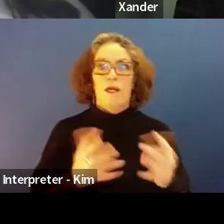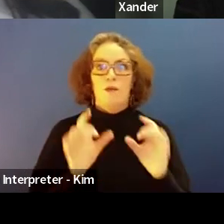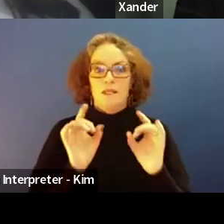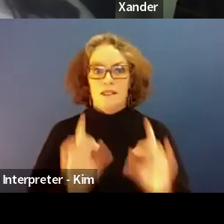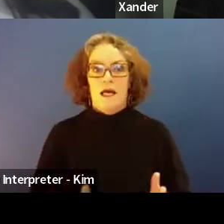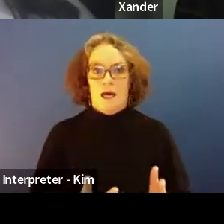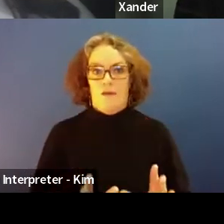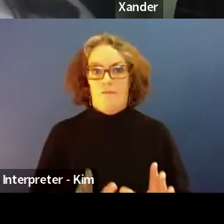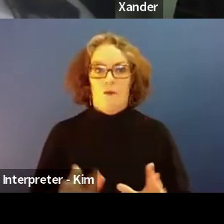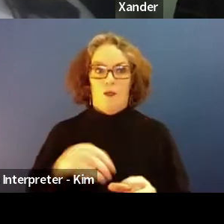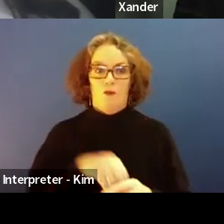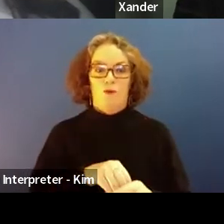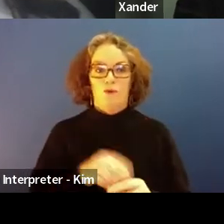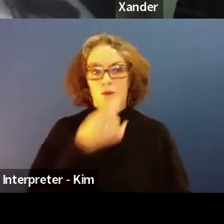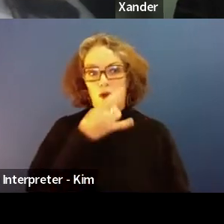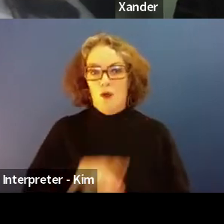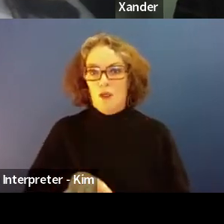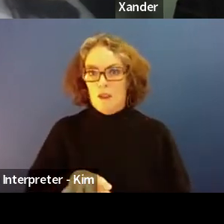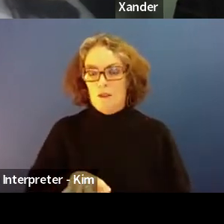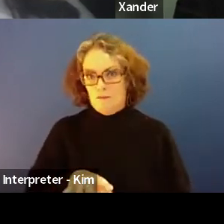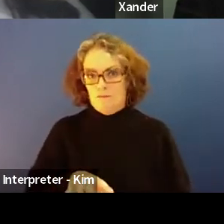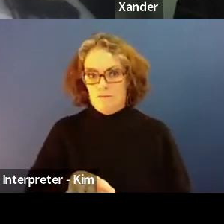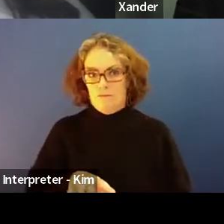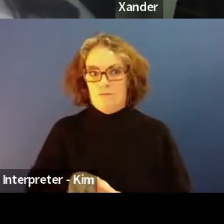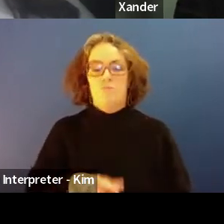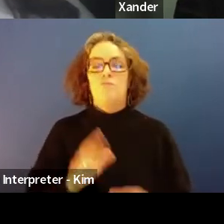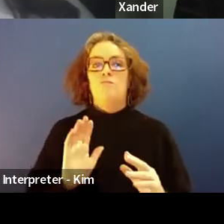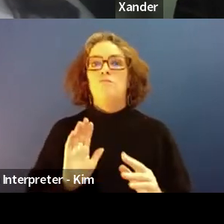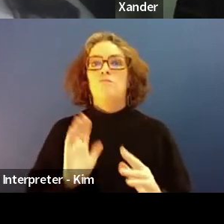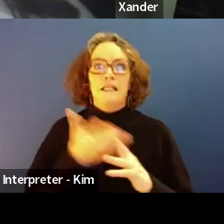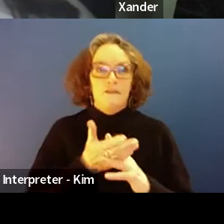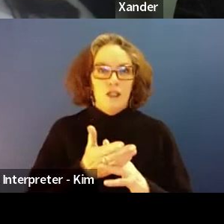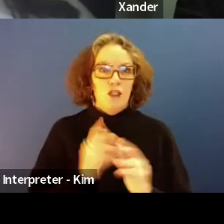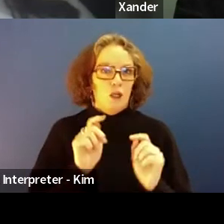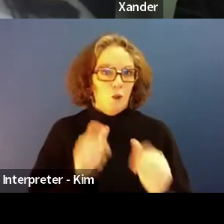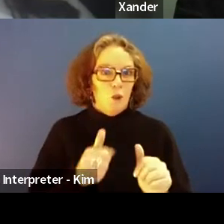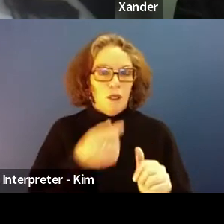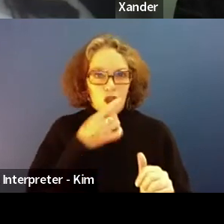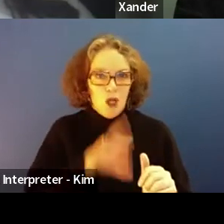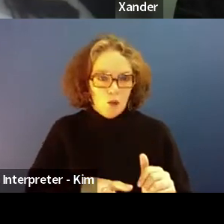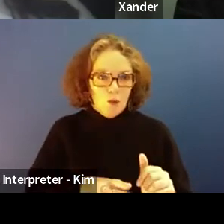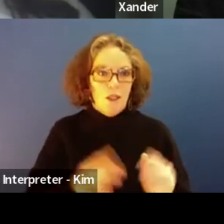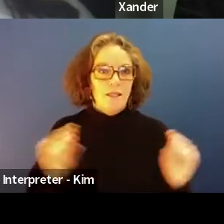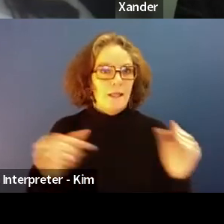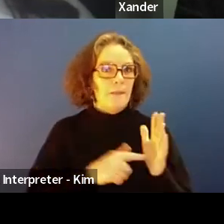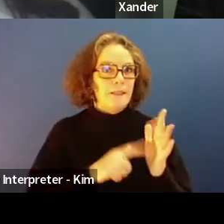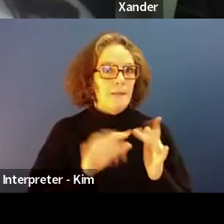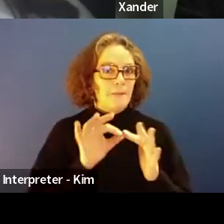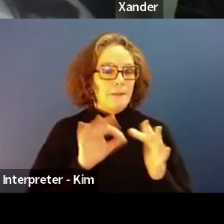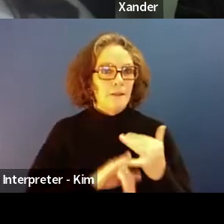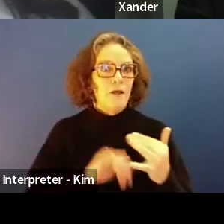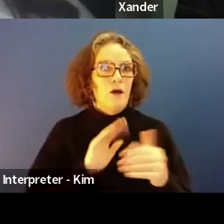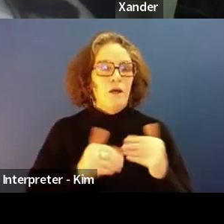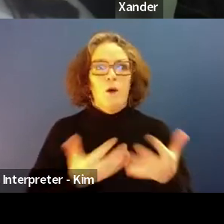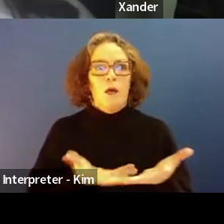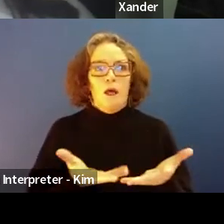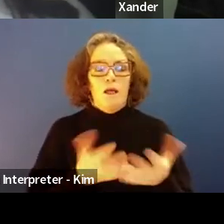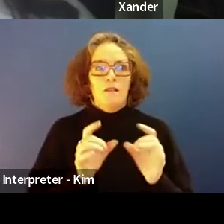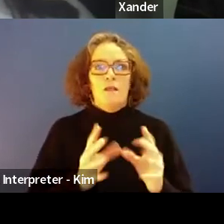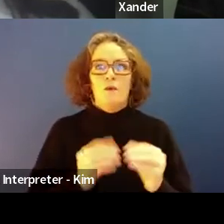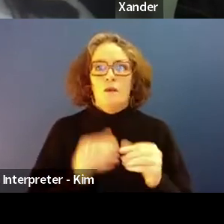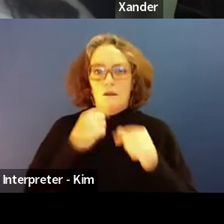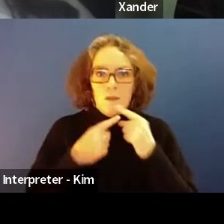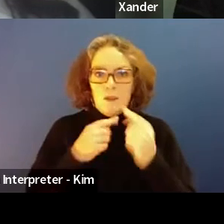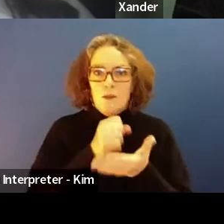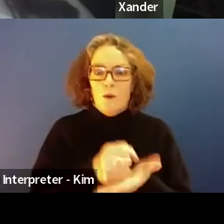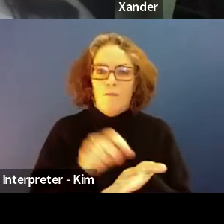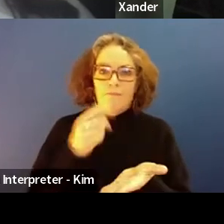We also looked at the role of early intervention in early childhood, and some tips on where to start with information supports and funding.